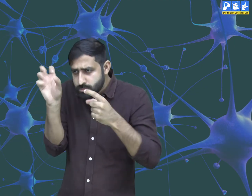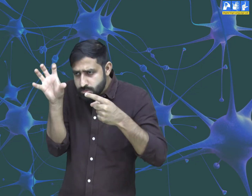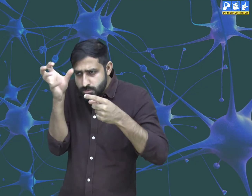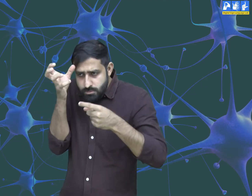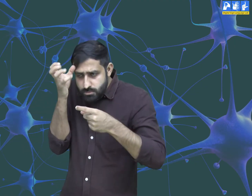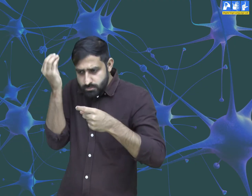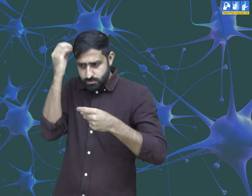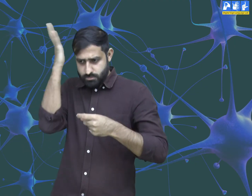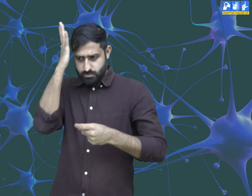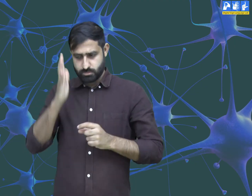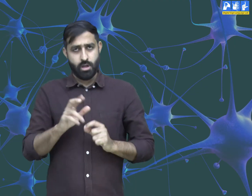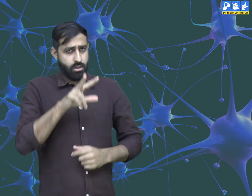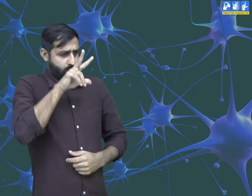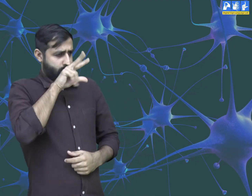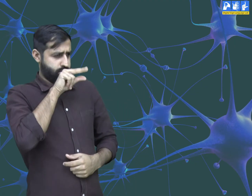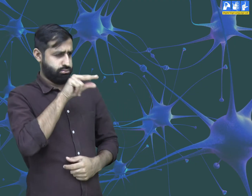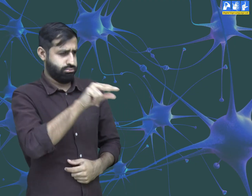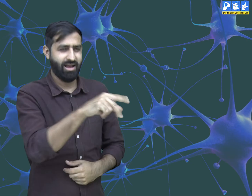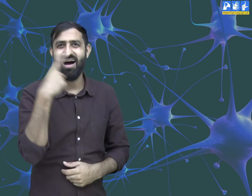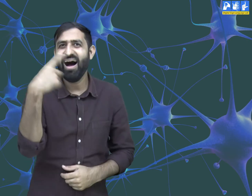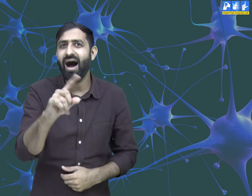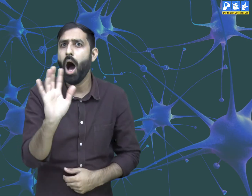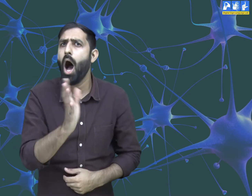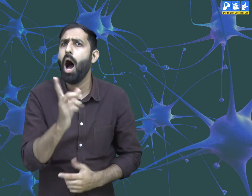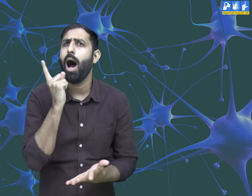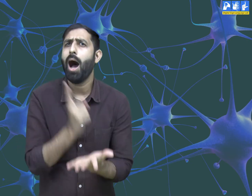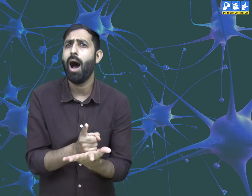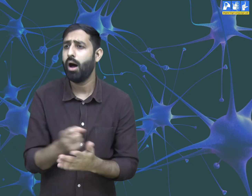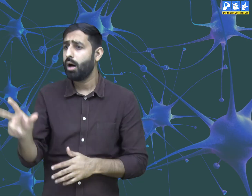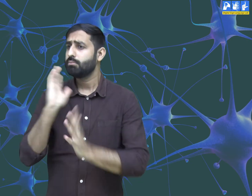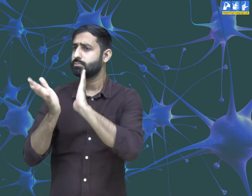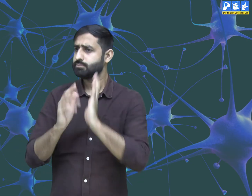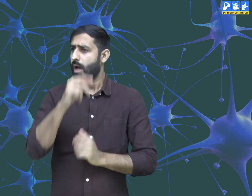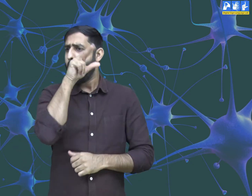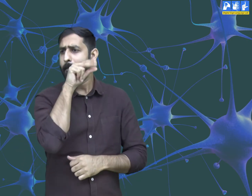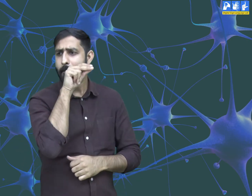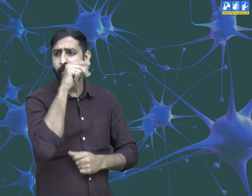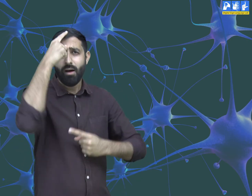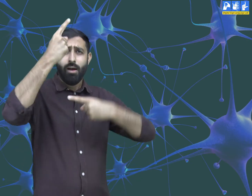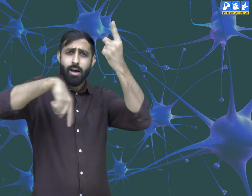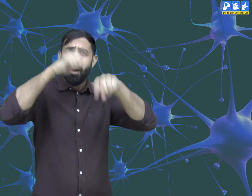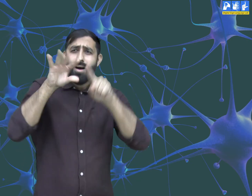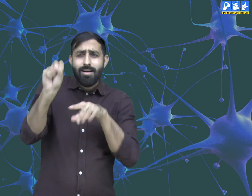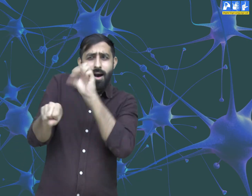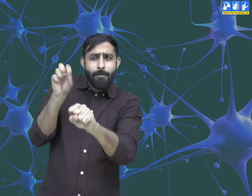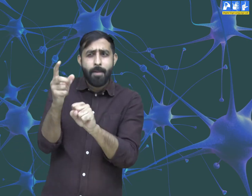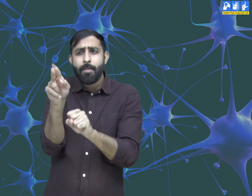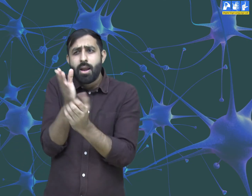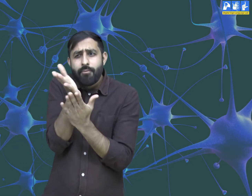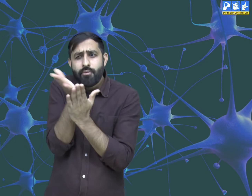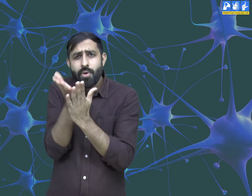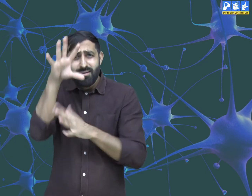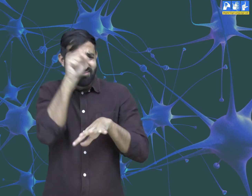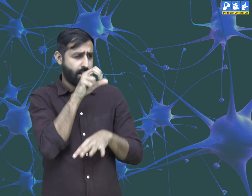what the speaker says into the other language in real time without disrupting the original flow of delivery.